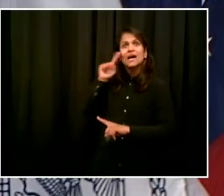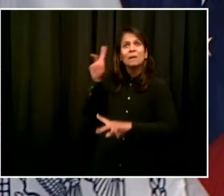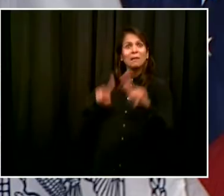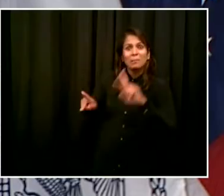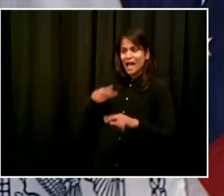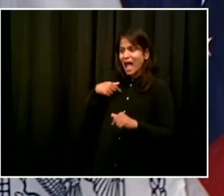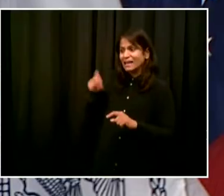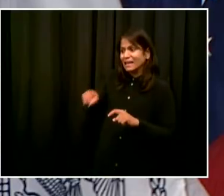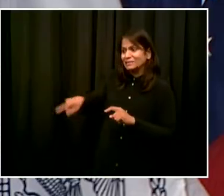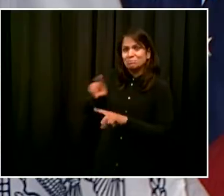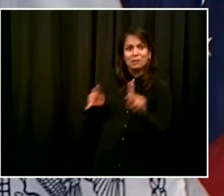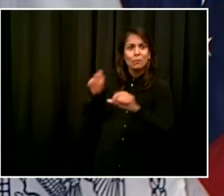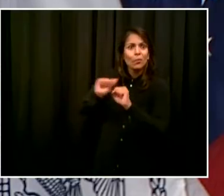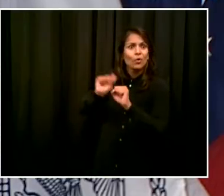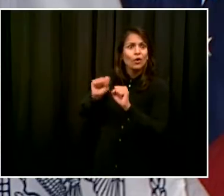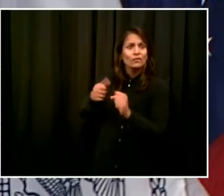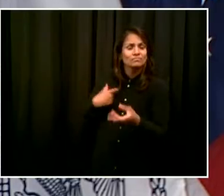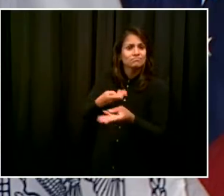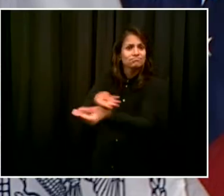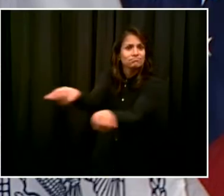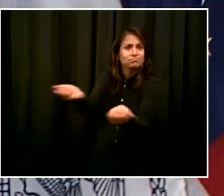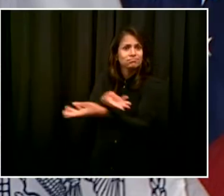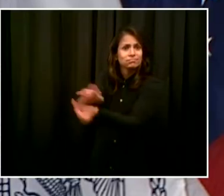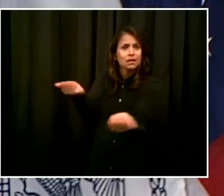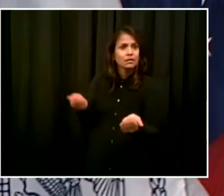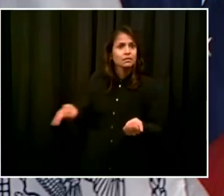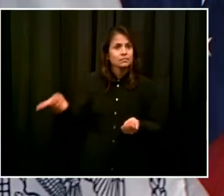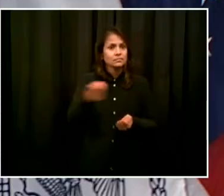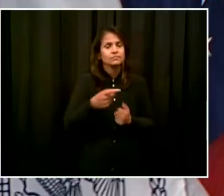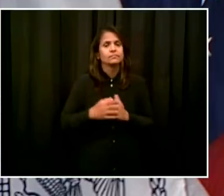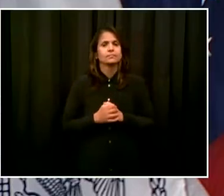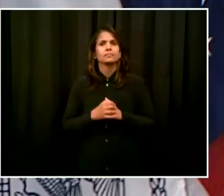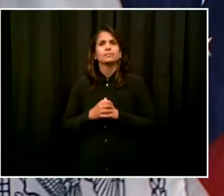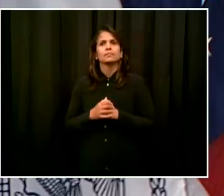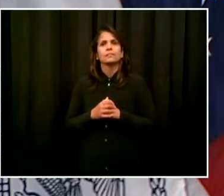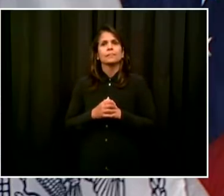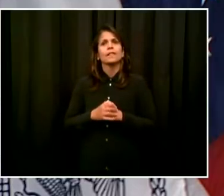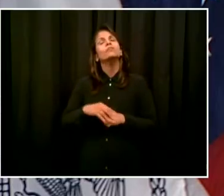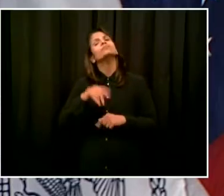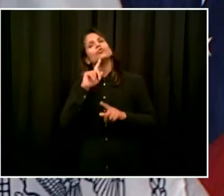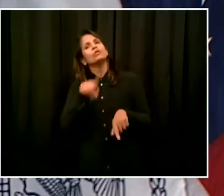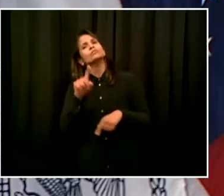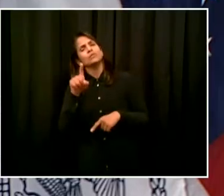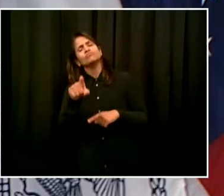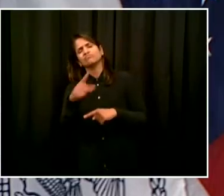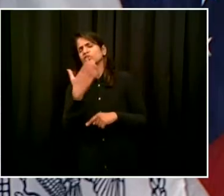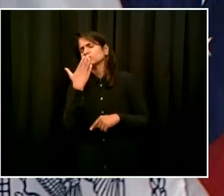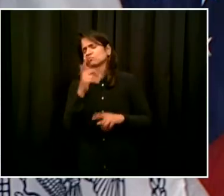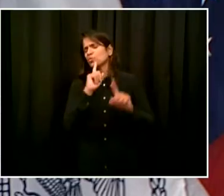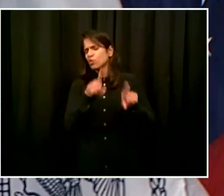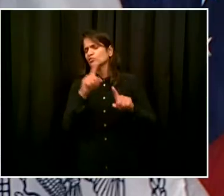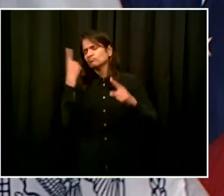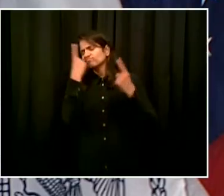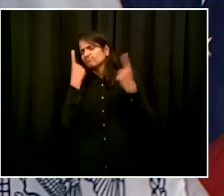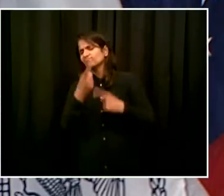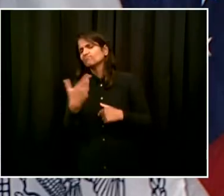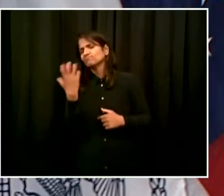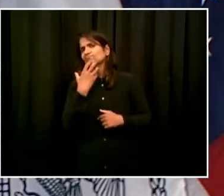AND THE ACTUAL NEED?